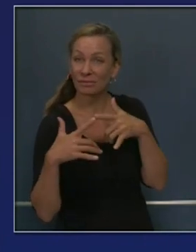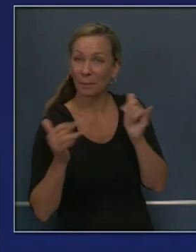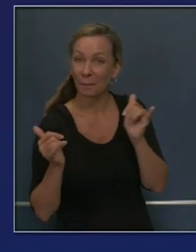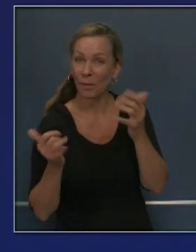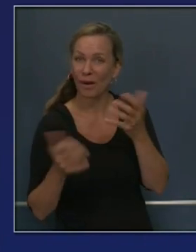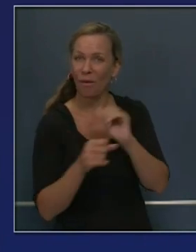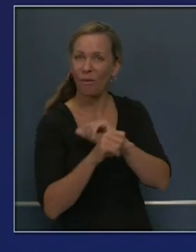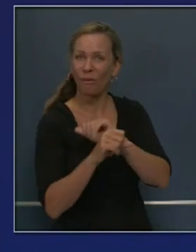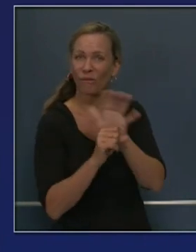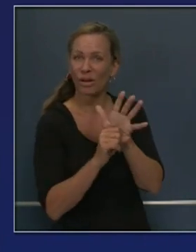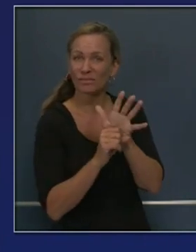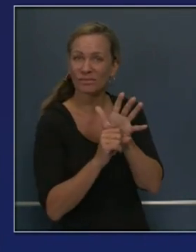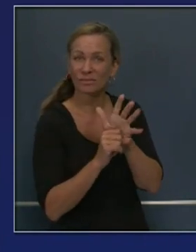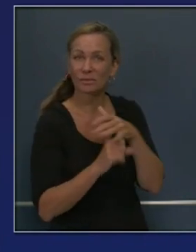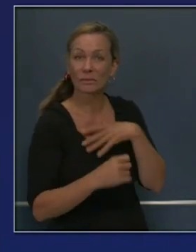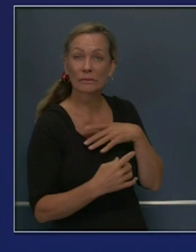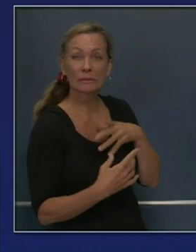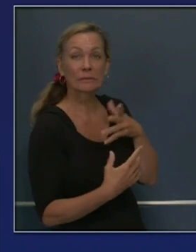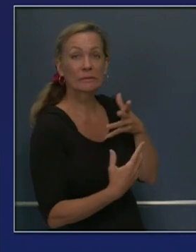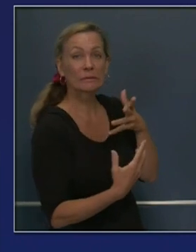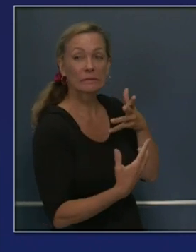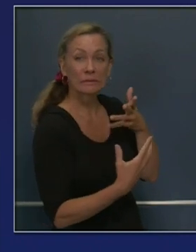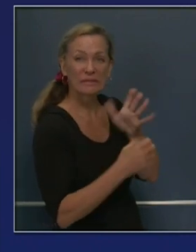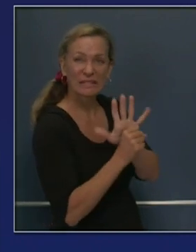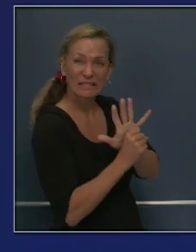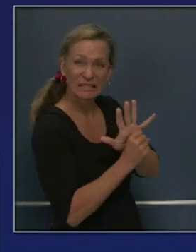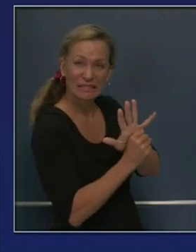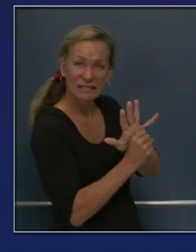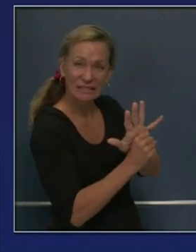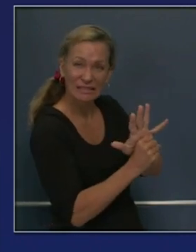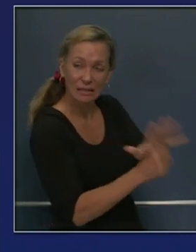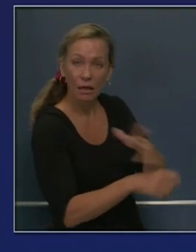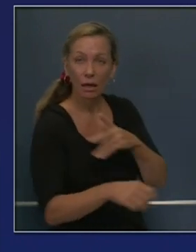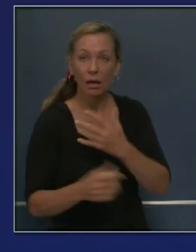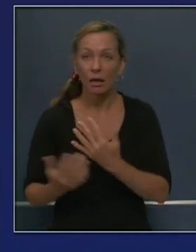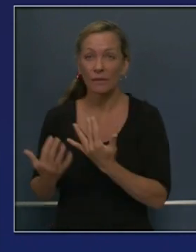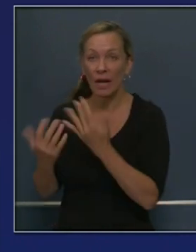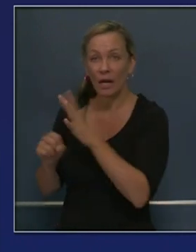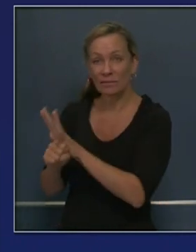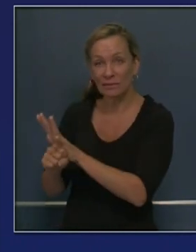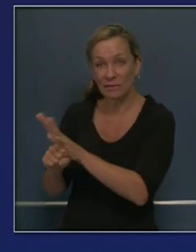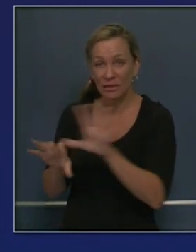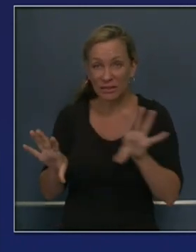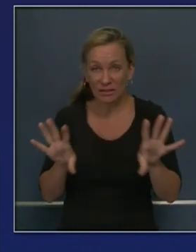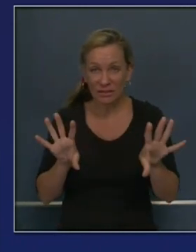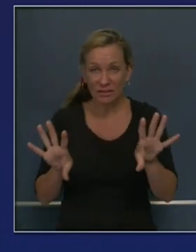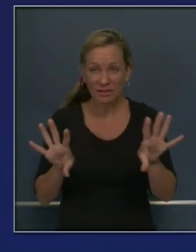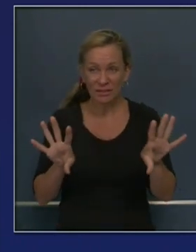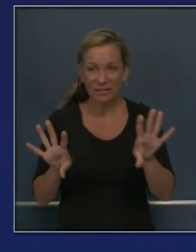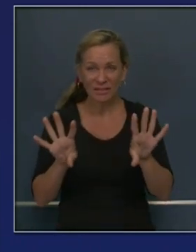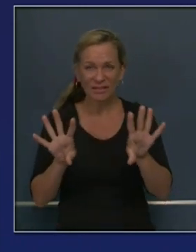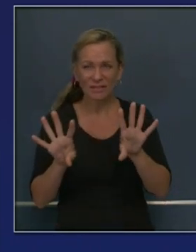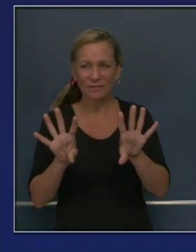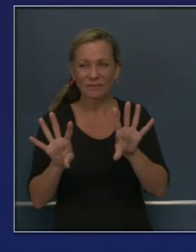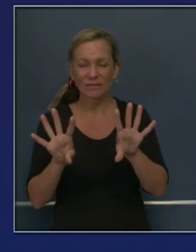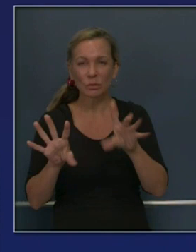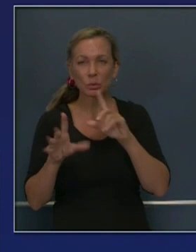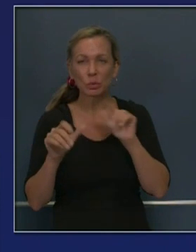WE HAVE 175 TOTAL ENGINES REQUESTED FROM MANY OTHER STATES, AS WELL. WE ARE IN THE PROCESS OF GETTING THOSE ASSETS DELIVERED. WE CONTINUE TO BATTLE THE STORK WILDFIRES. WE ARE ALSO BATTLING THIS HISTORIC PANDEMIC OF COBO.